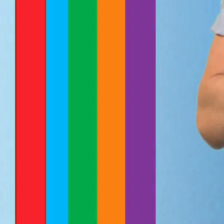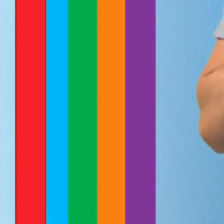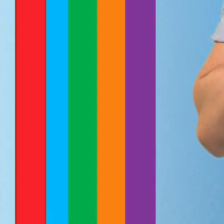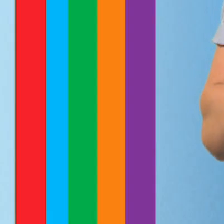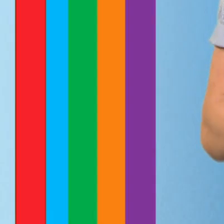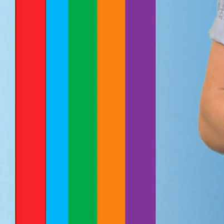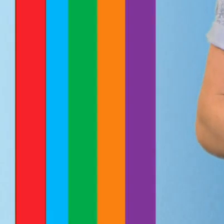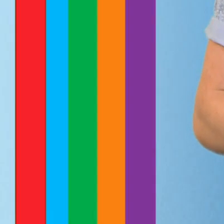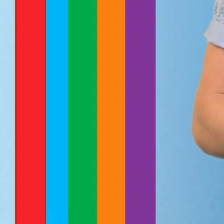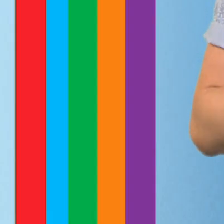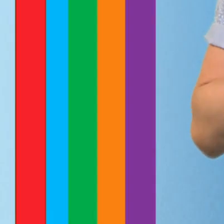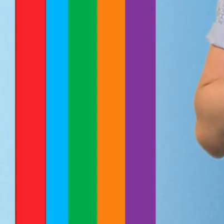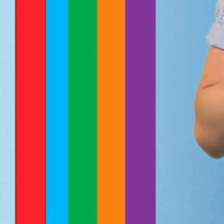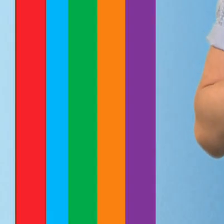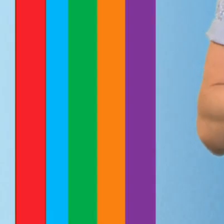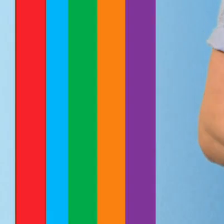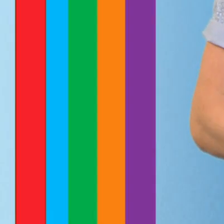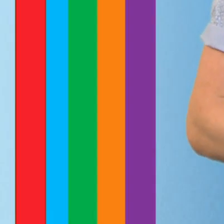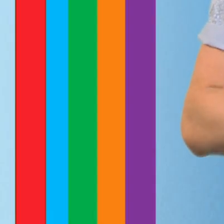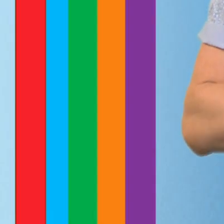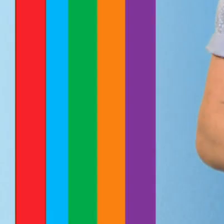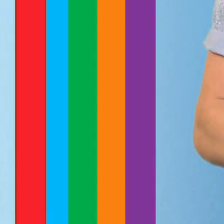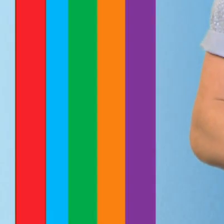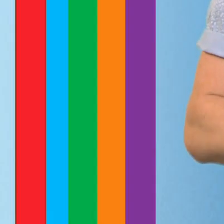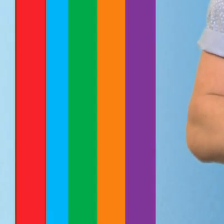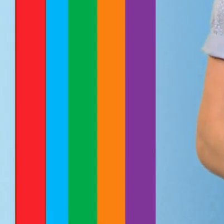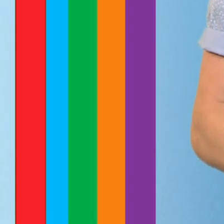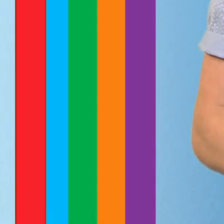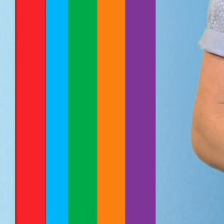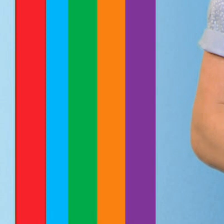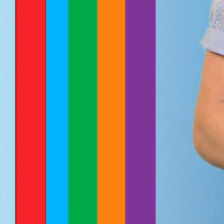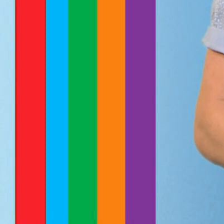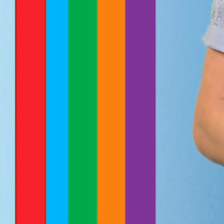I'm so happy. I'm going to be having a group chat with two of my best friends today.